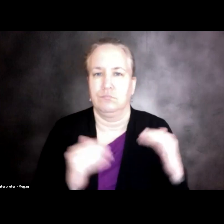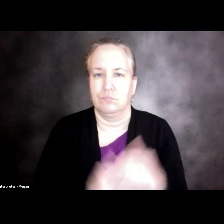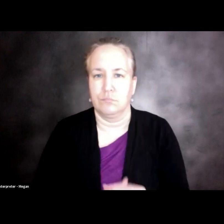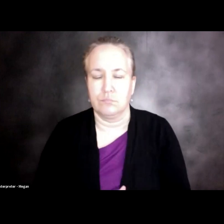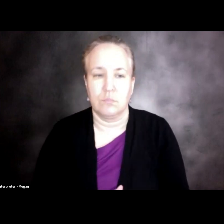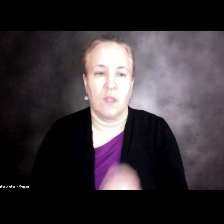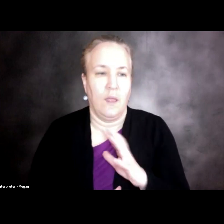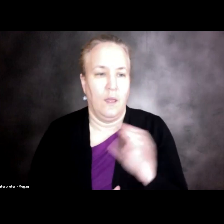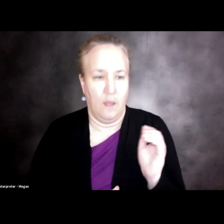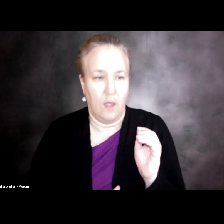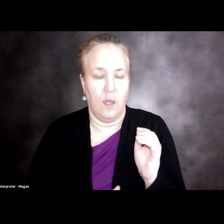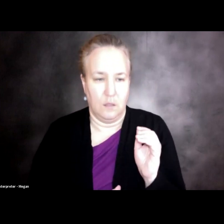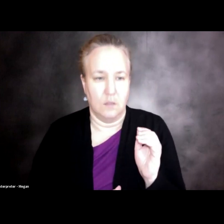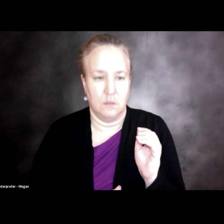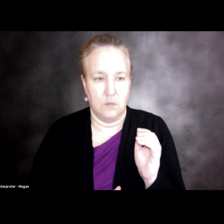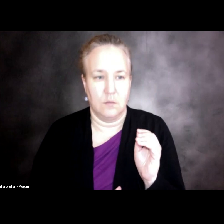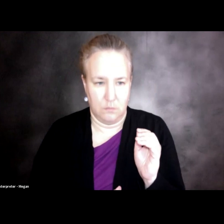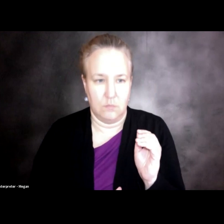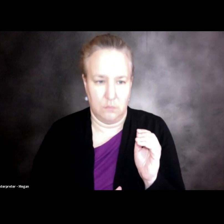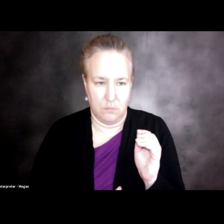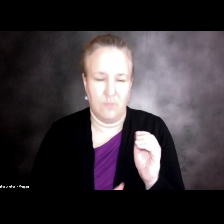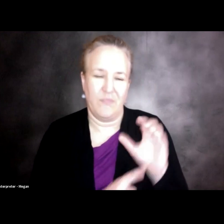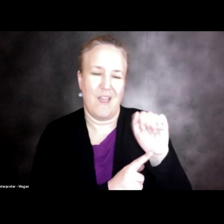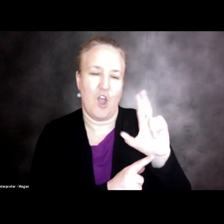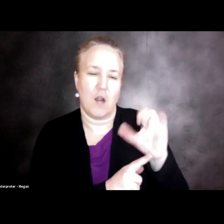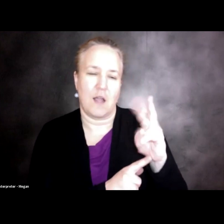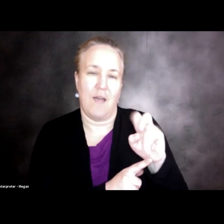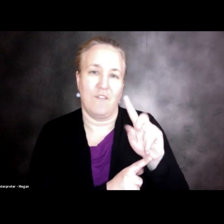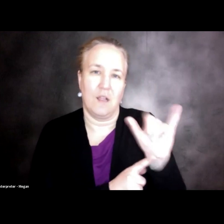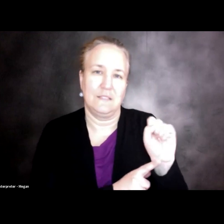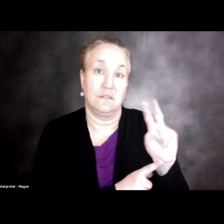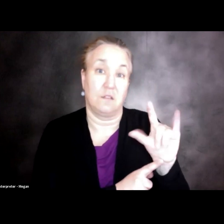And by archivally subtle, I mean that agency is this property